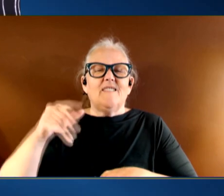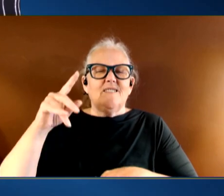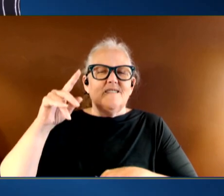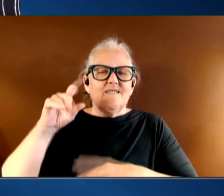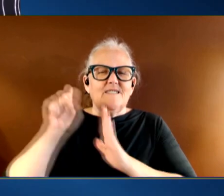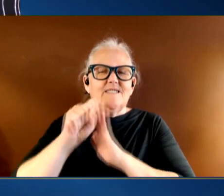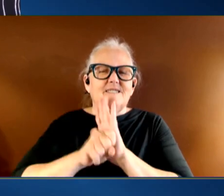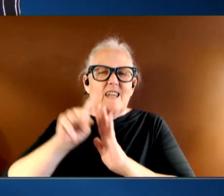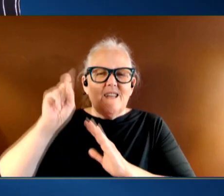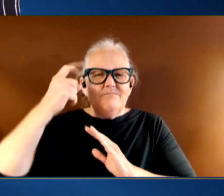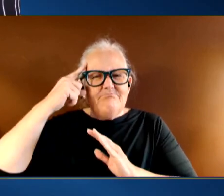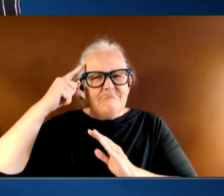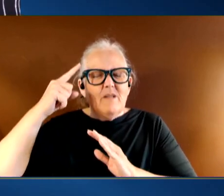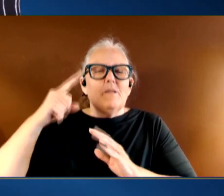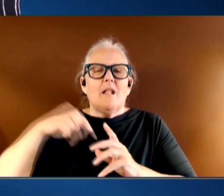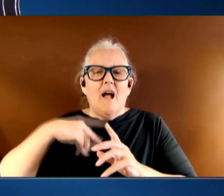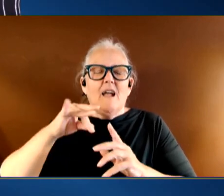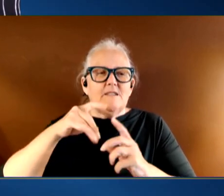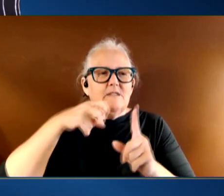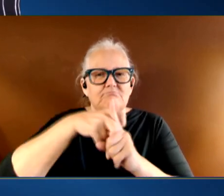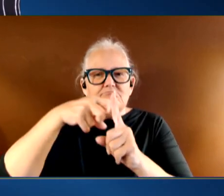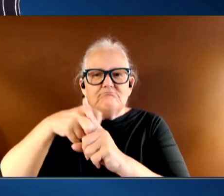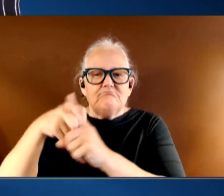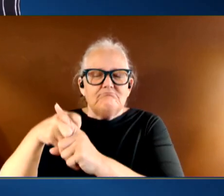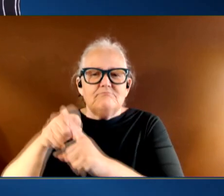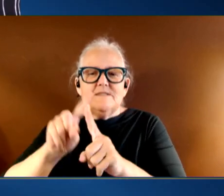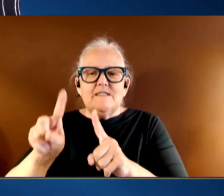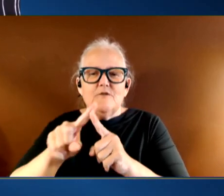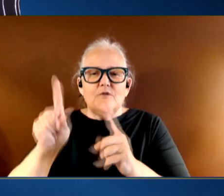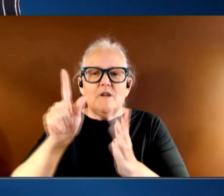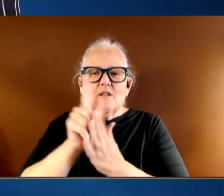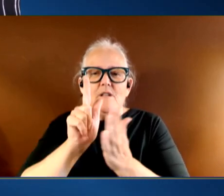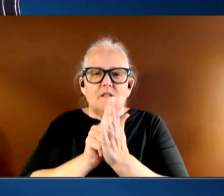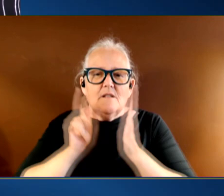disease. And from that point on, I became a sickle cell advocate. So, I was like,